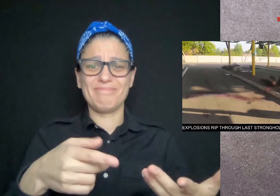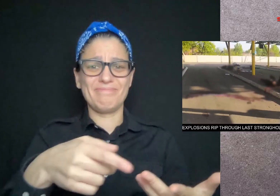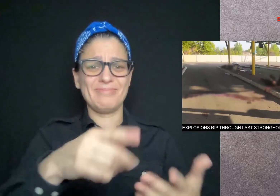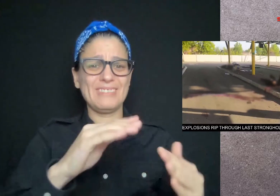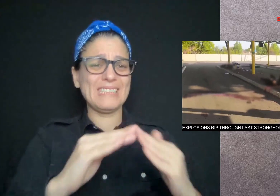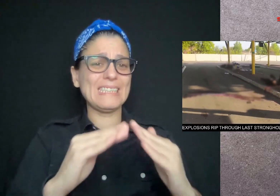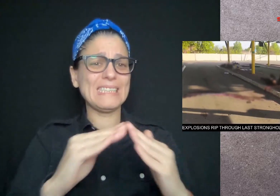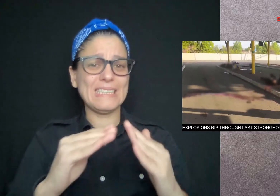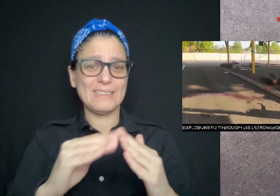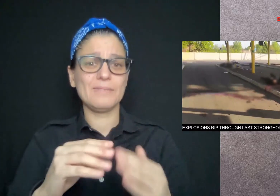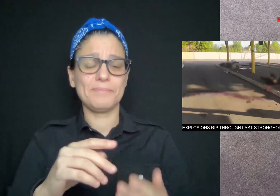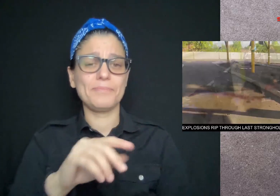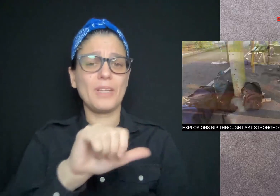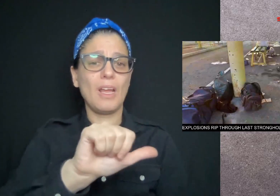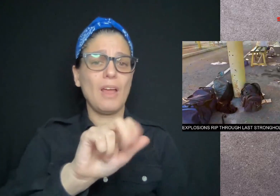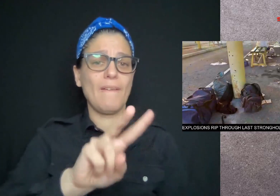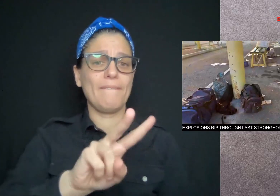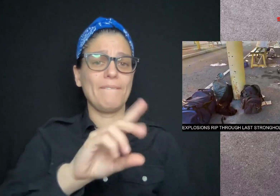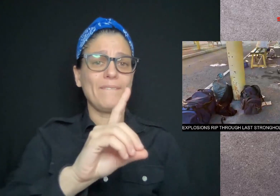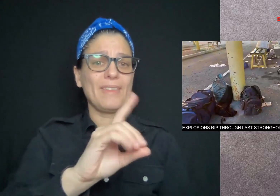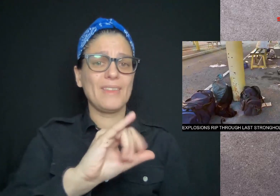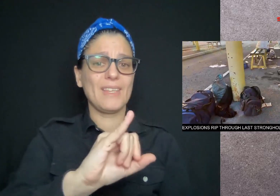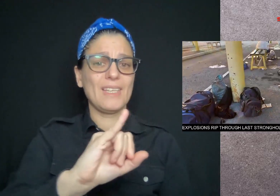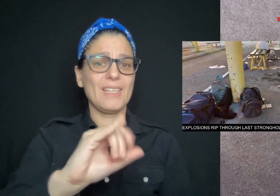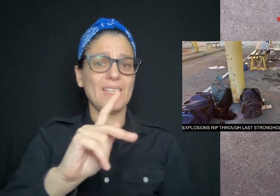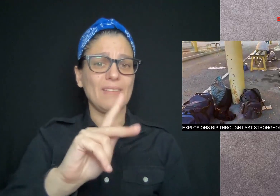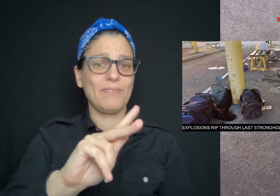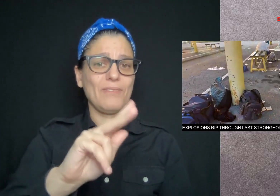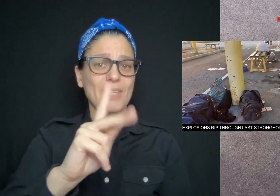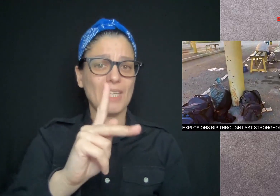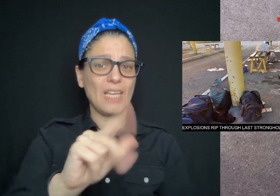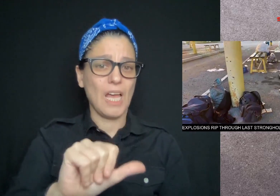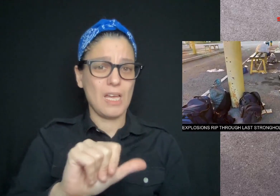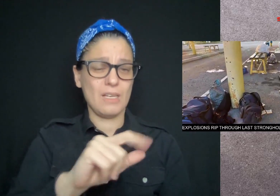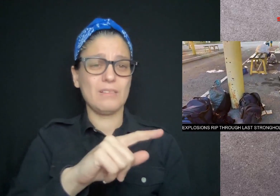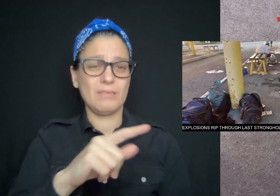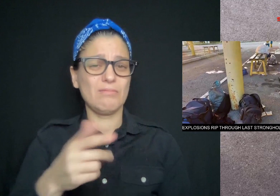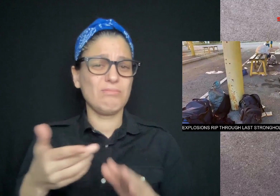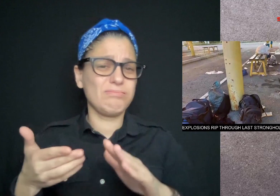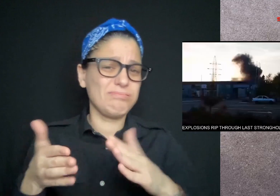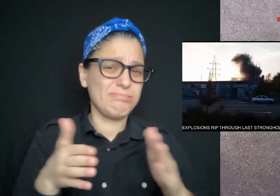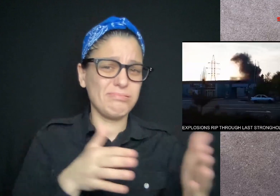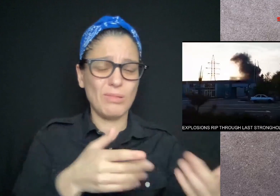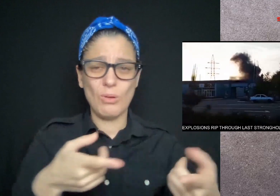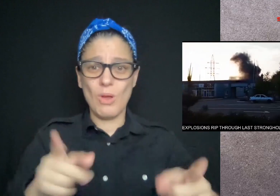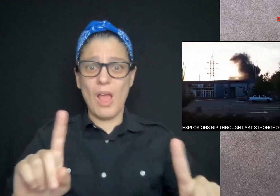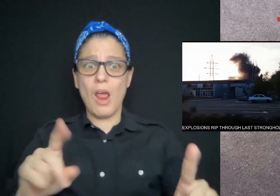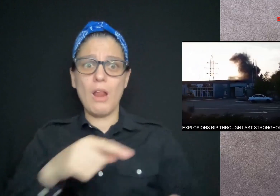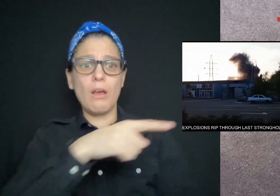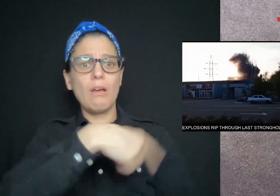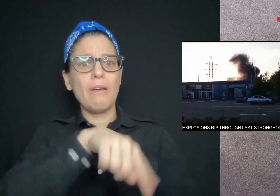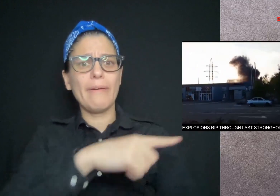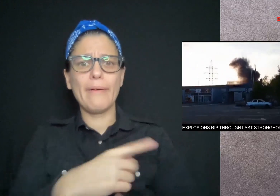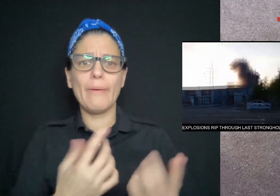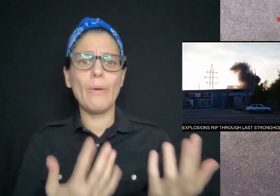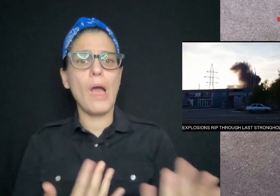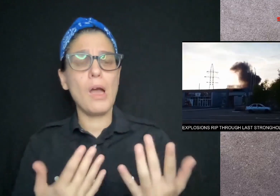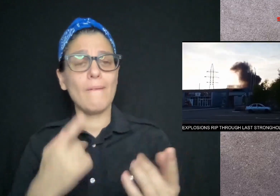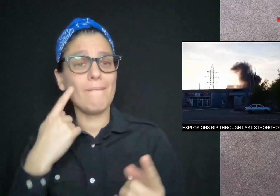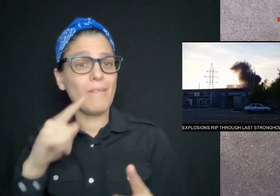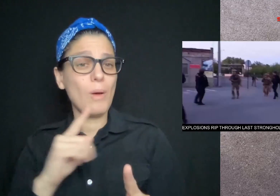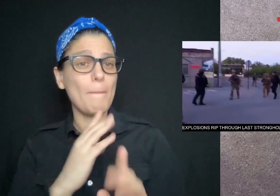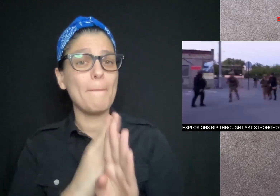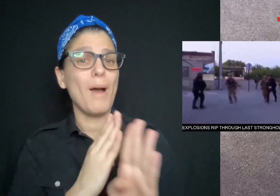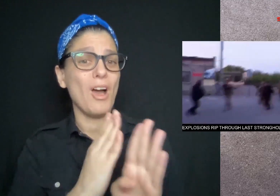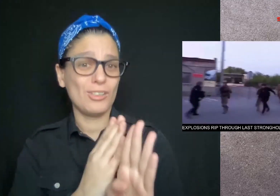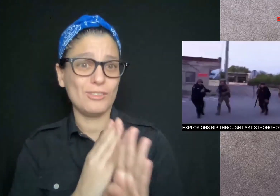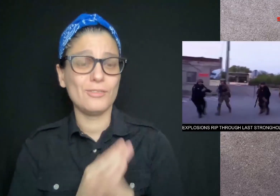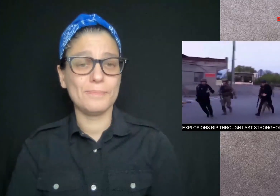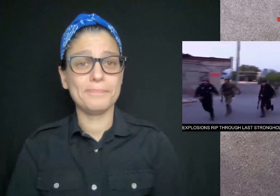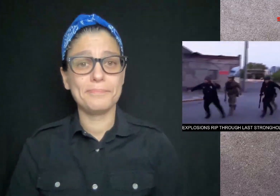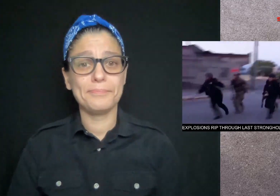bodies lie strewn across the pavement in the city of Avdiivka killed while waiting for bus